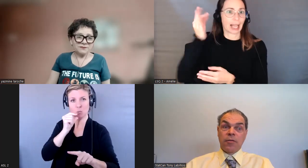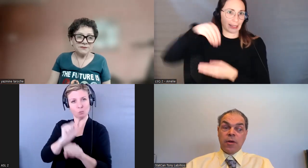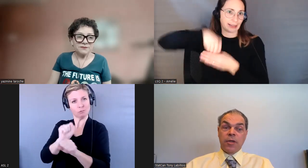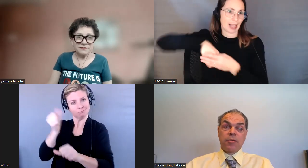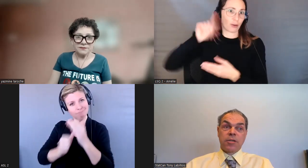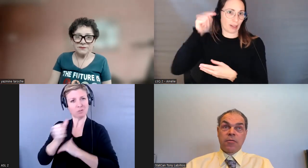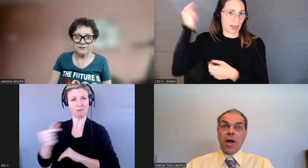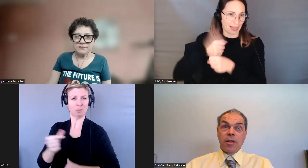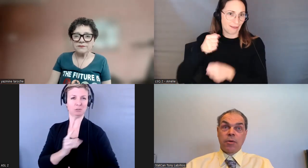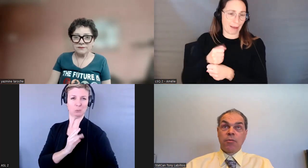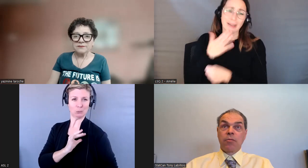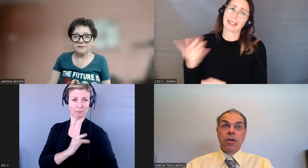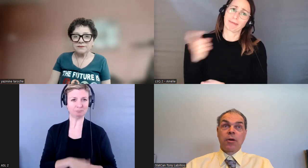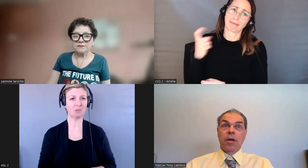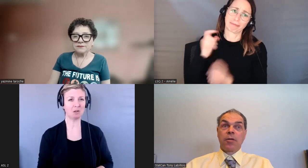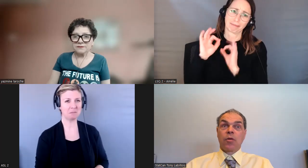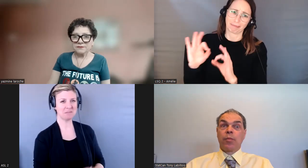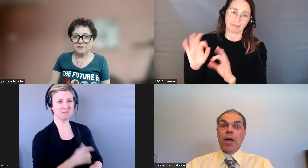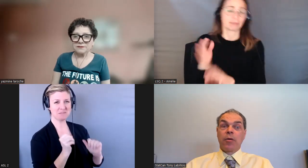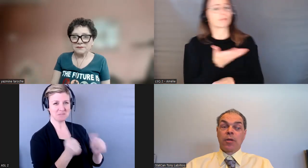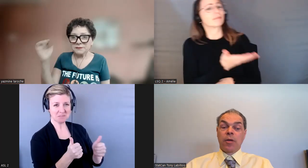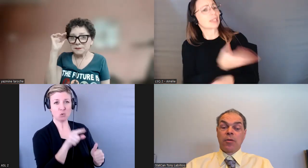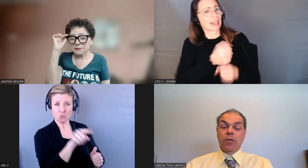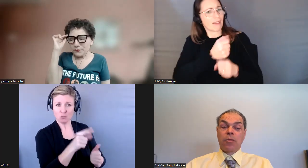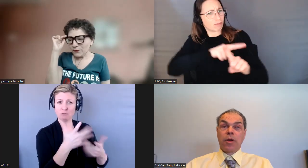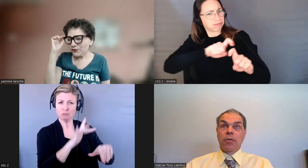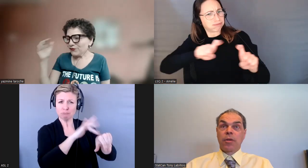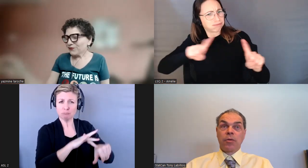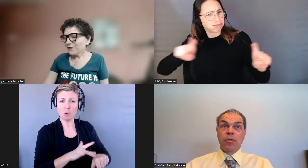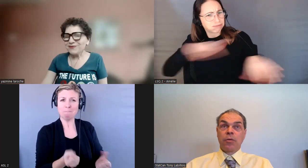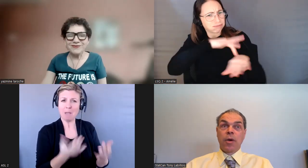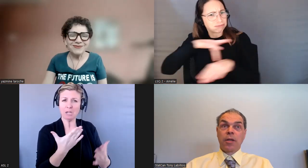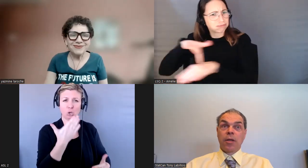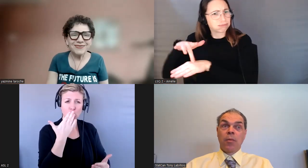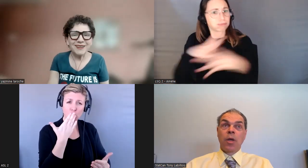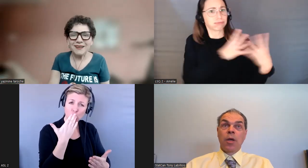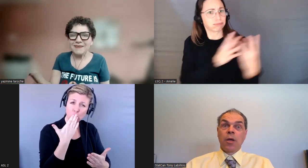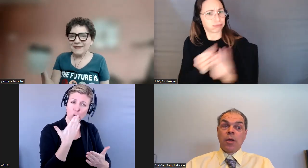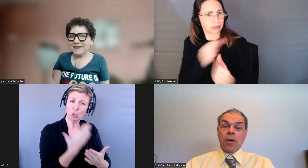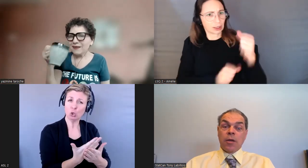lot of interesting files when when we look at your bio and your career you had that a